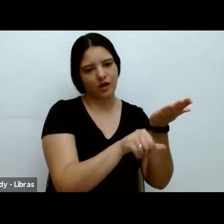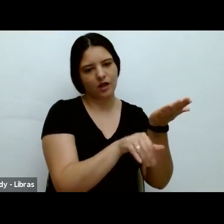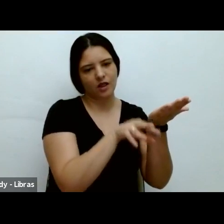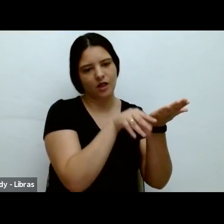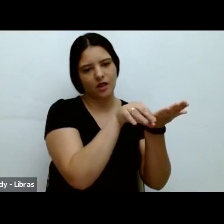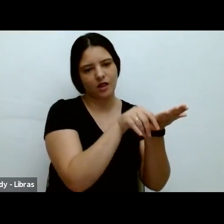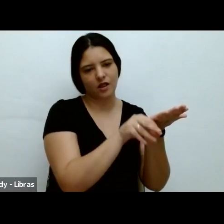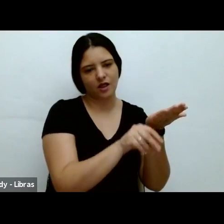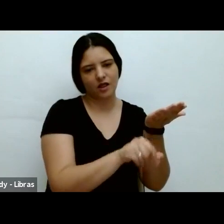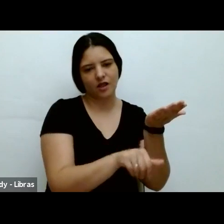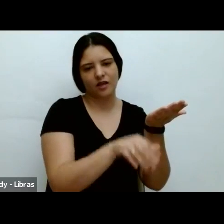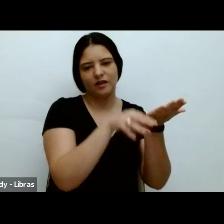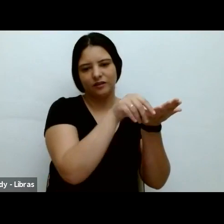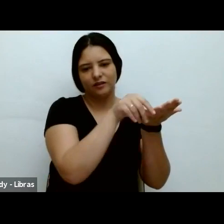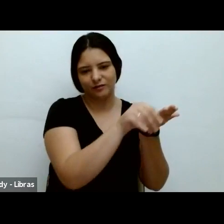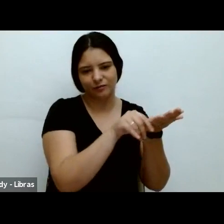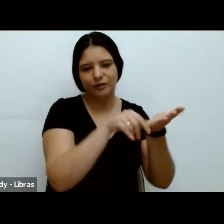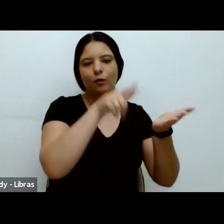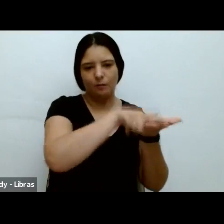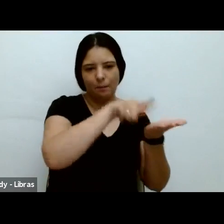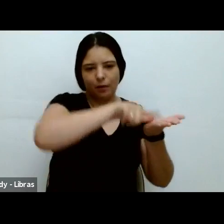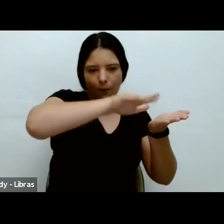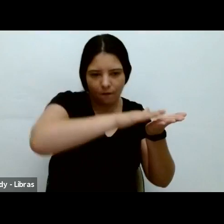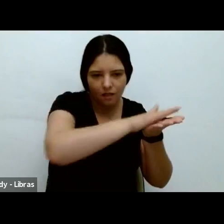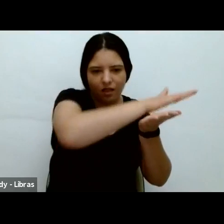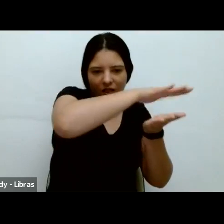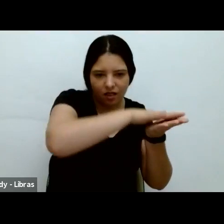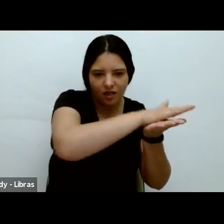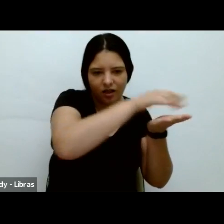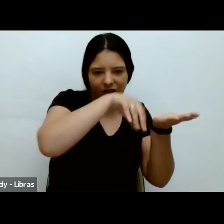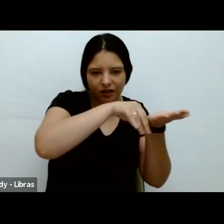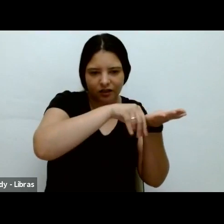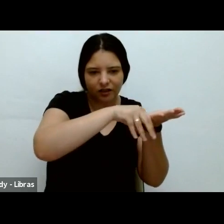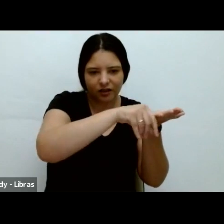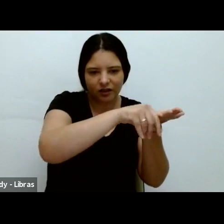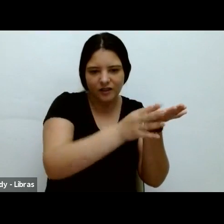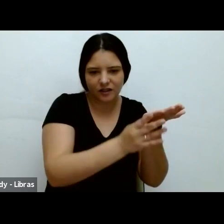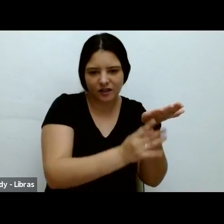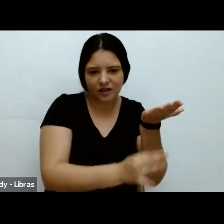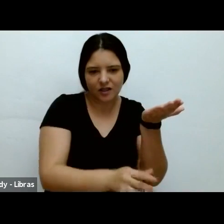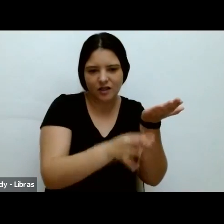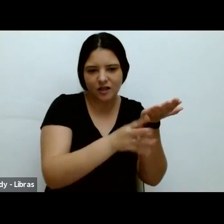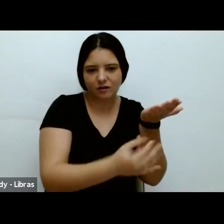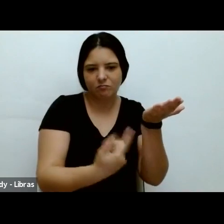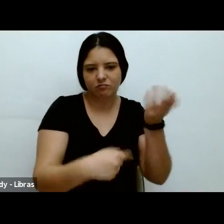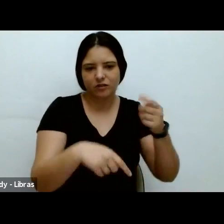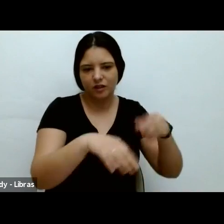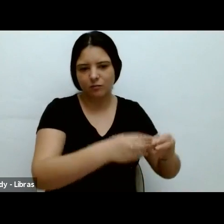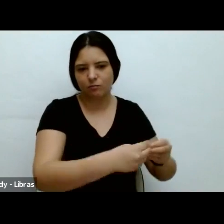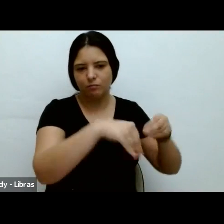that are included in the process. s, or left that's a waste money s, or left that's a waste material, and the caucus. focus